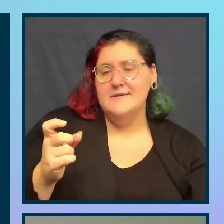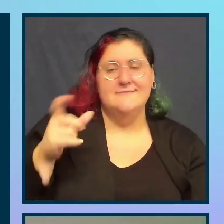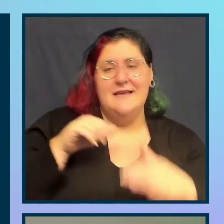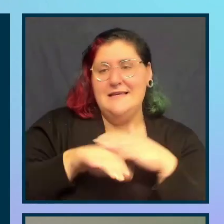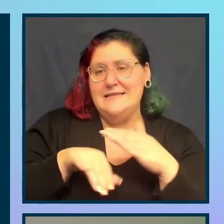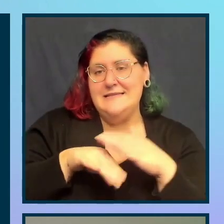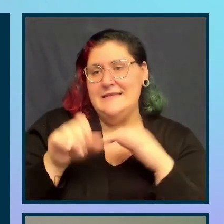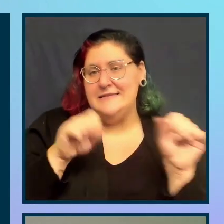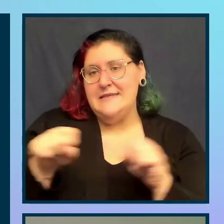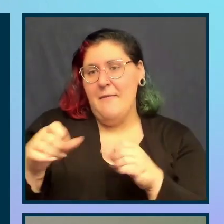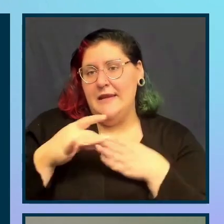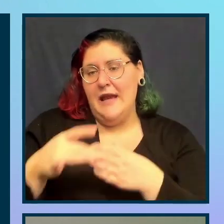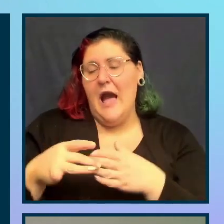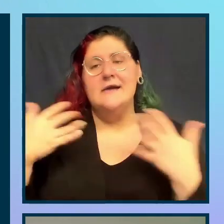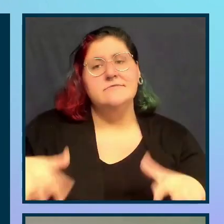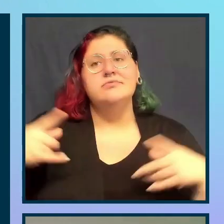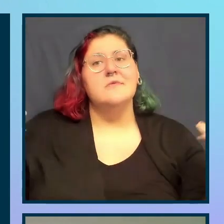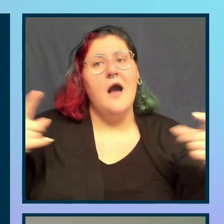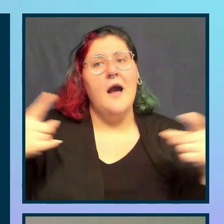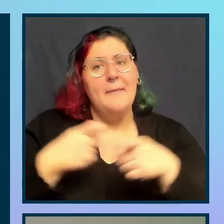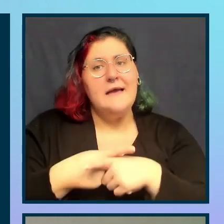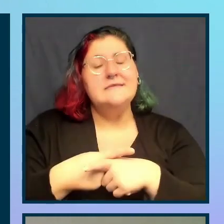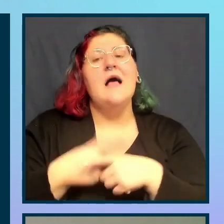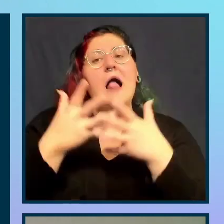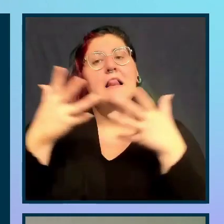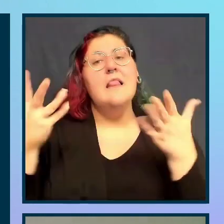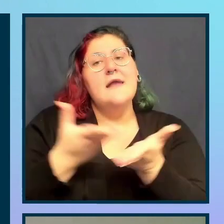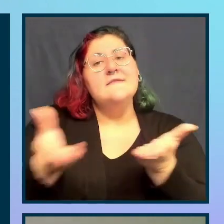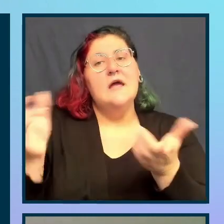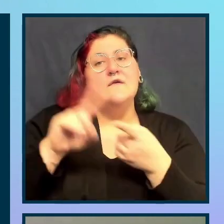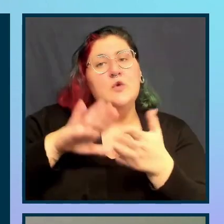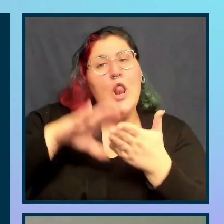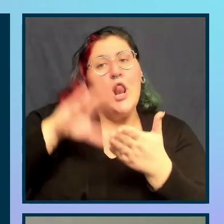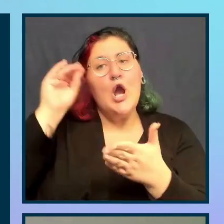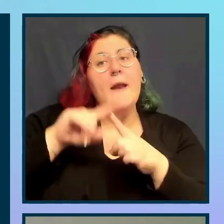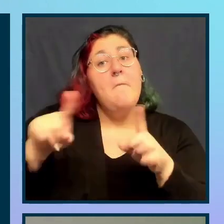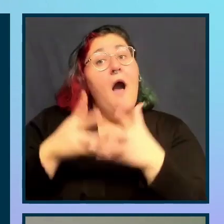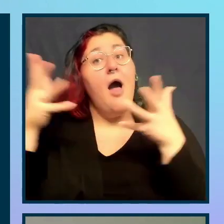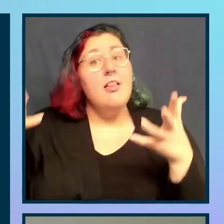but a lot of material too. Tables as well, complex things that have two-dimensional data